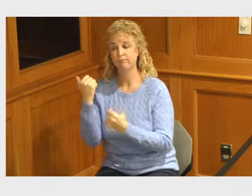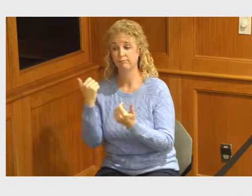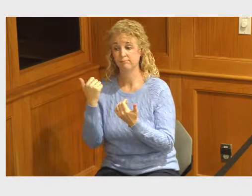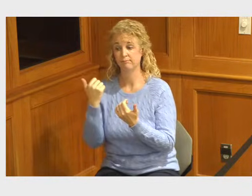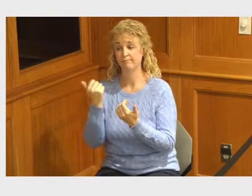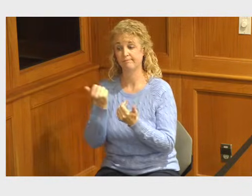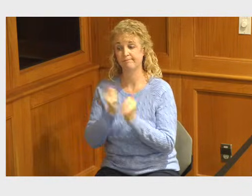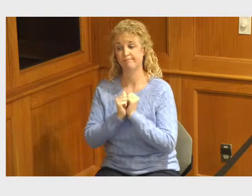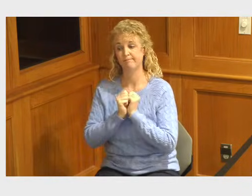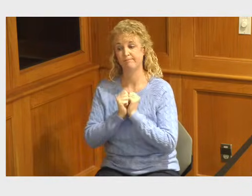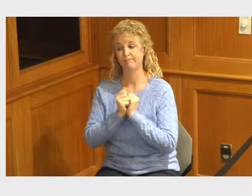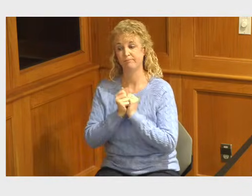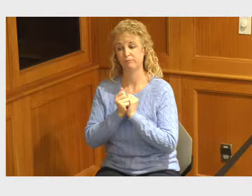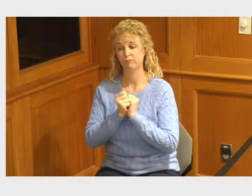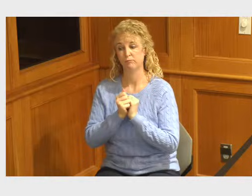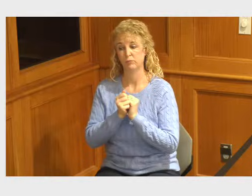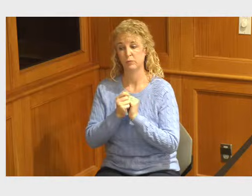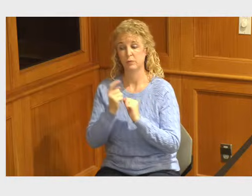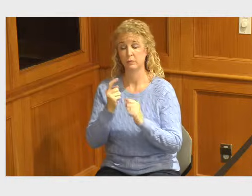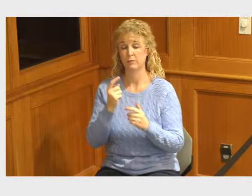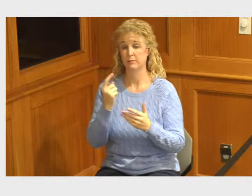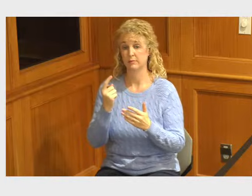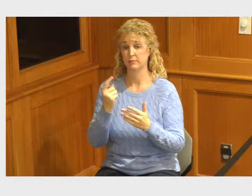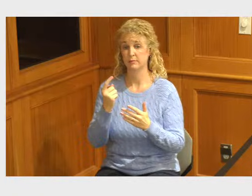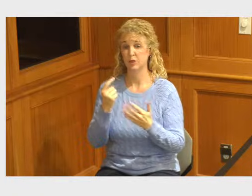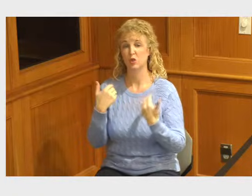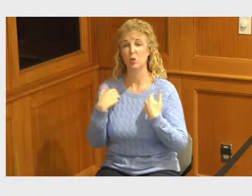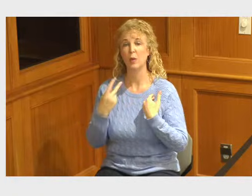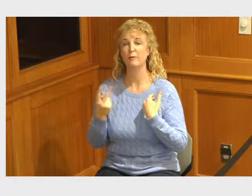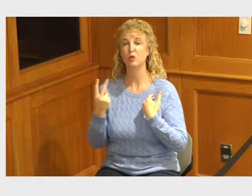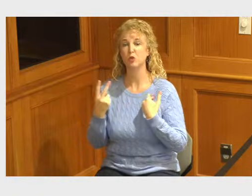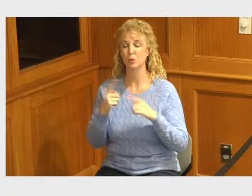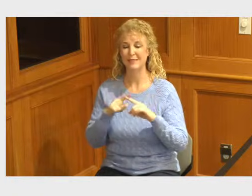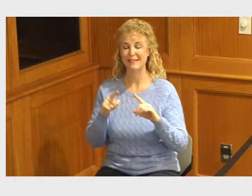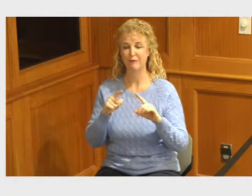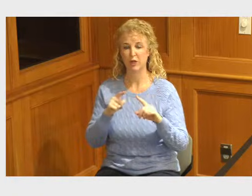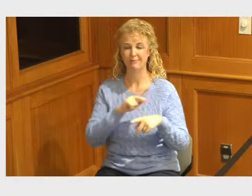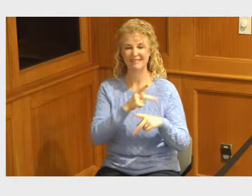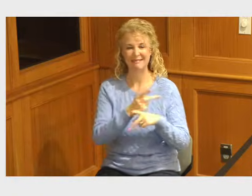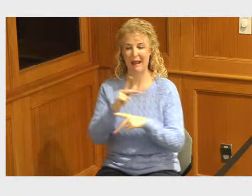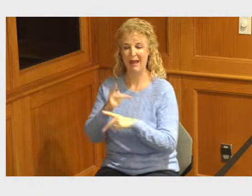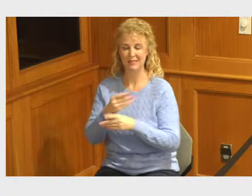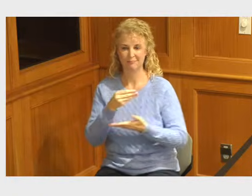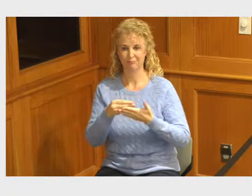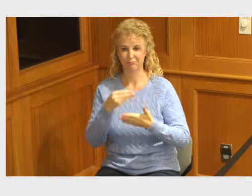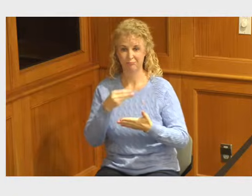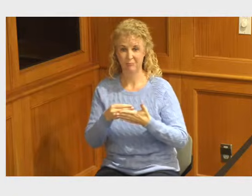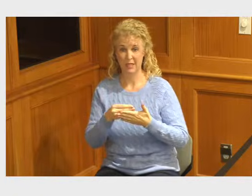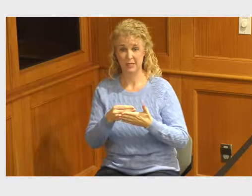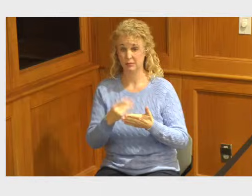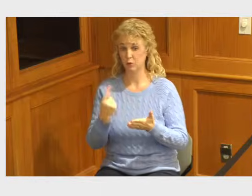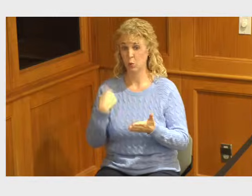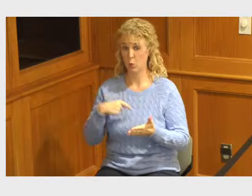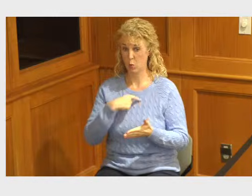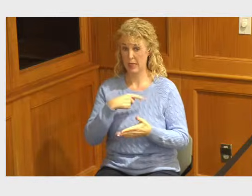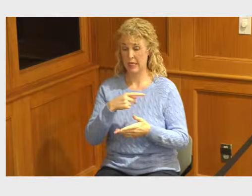of both receiving and making two different types of funds. One is we actually get loans from banks,